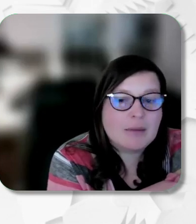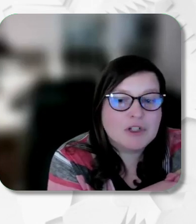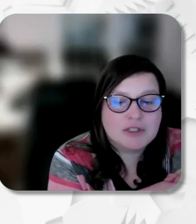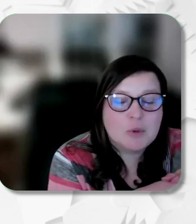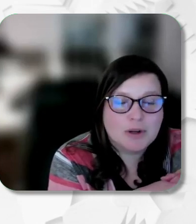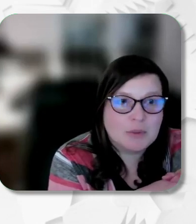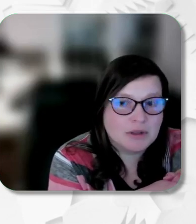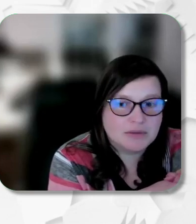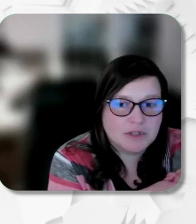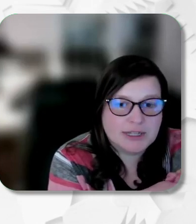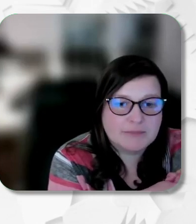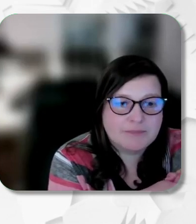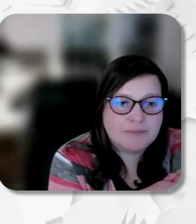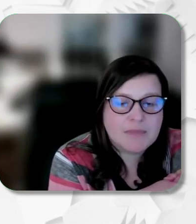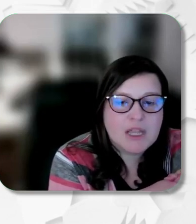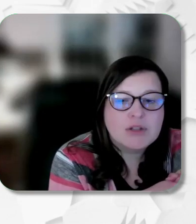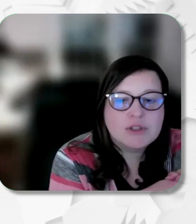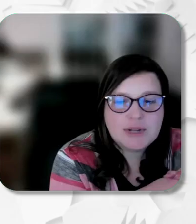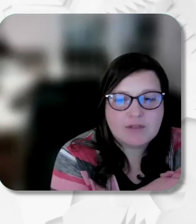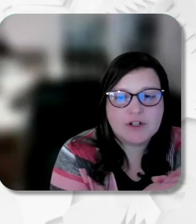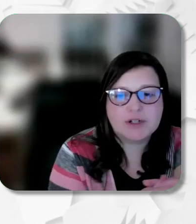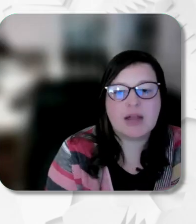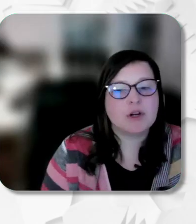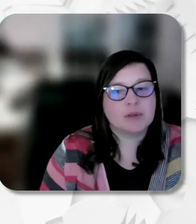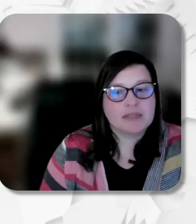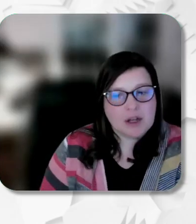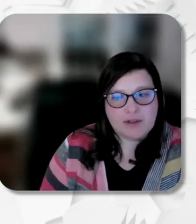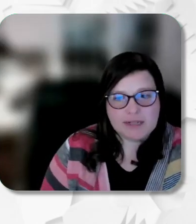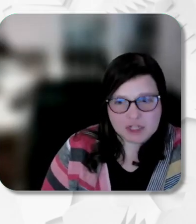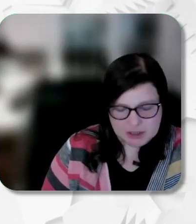apps should support the pillars of learning. Soon after I worked with the Lego Foundation